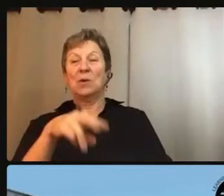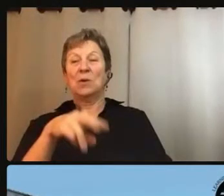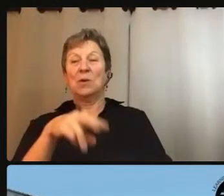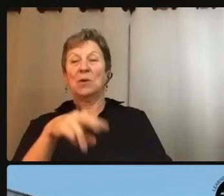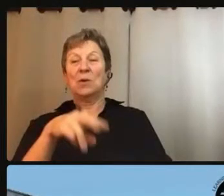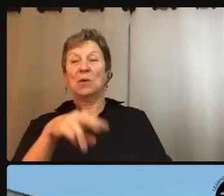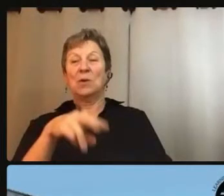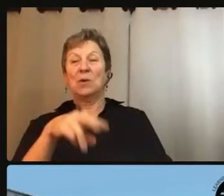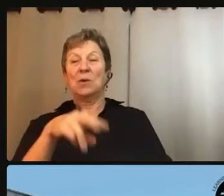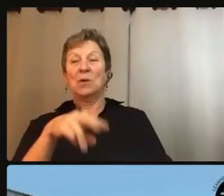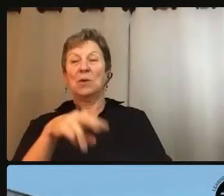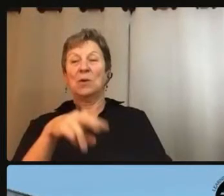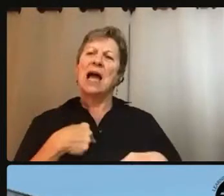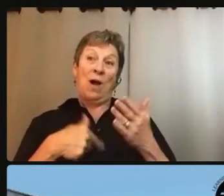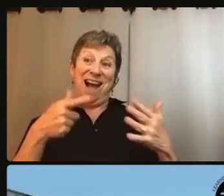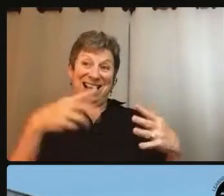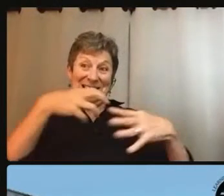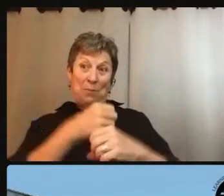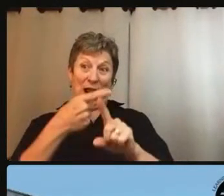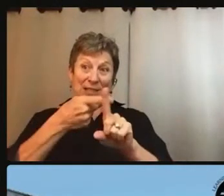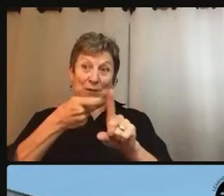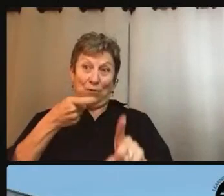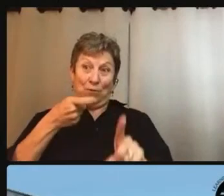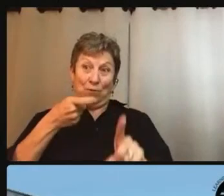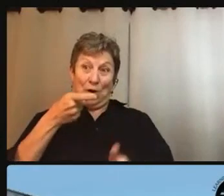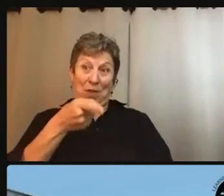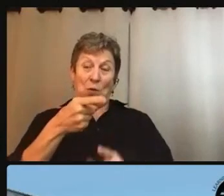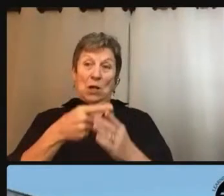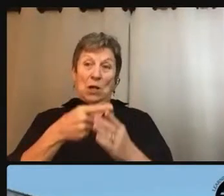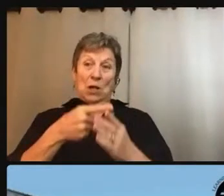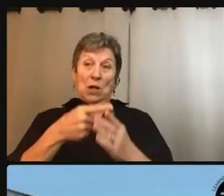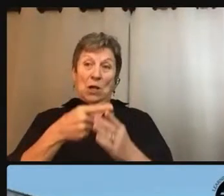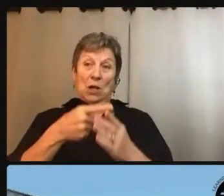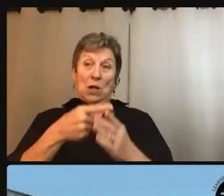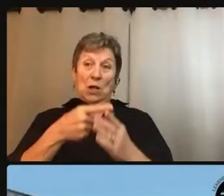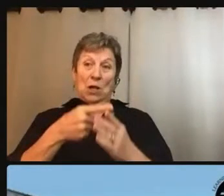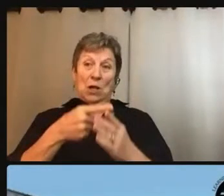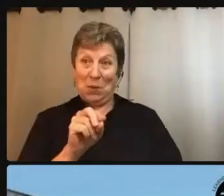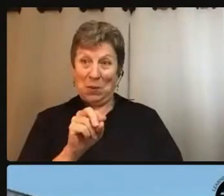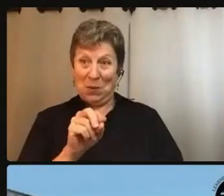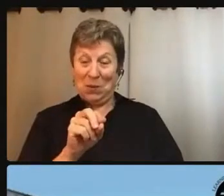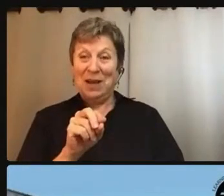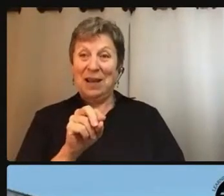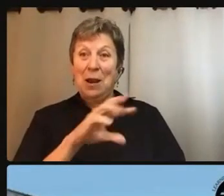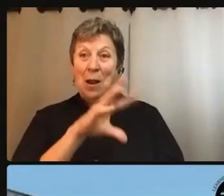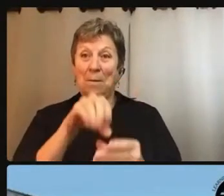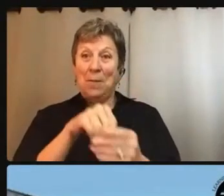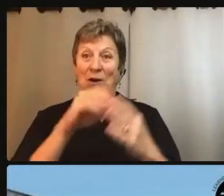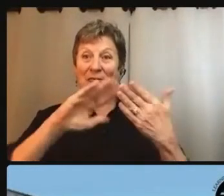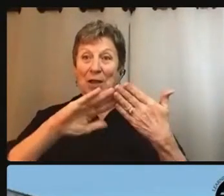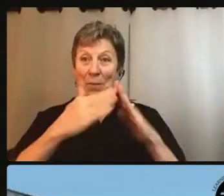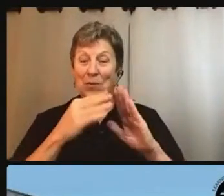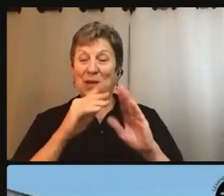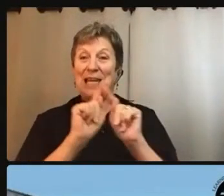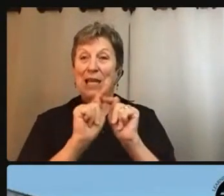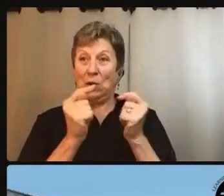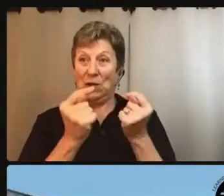22 AND 23 AND I KIND OF